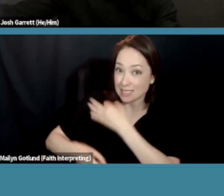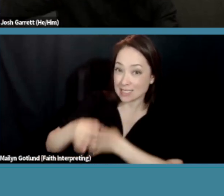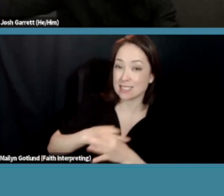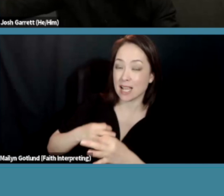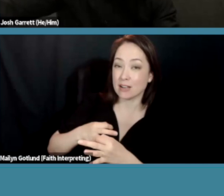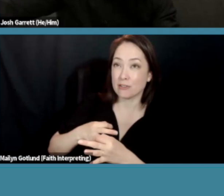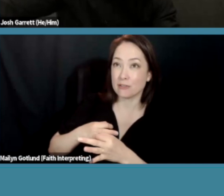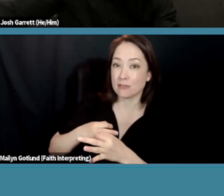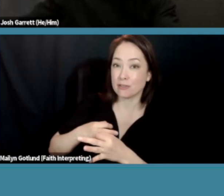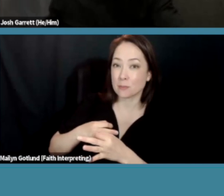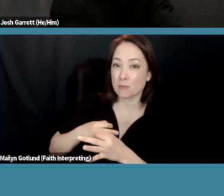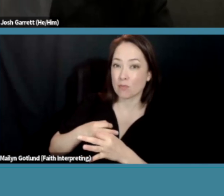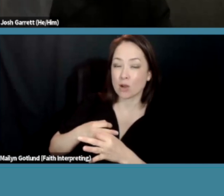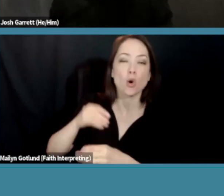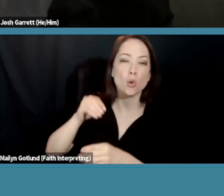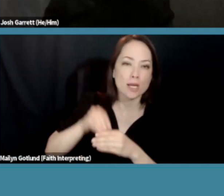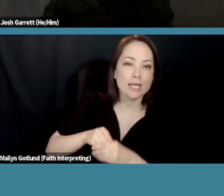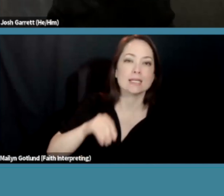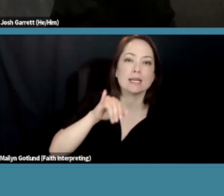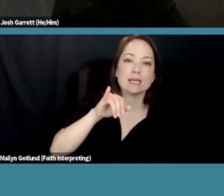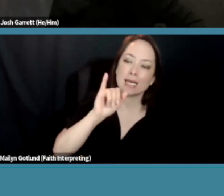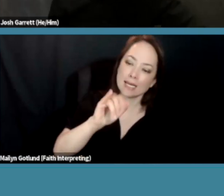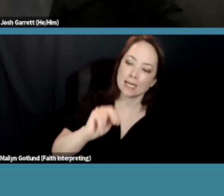Or in in kind for doing the interpreting or the captioning.